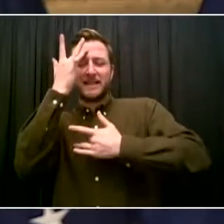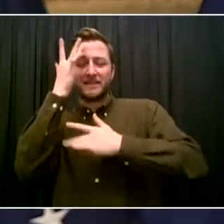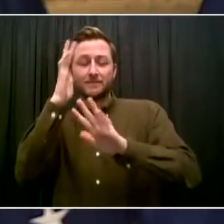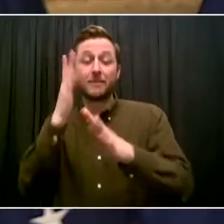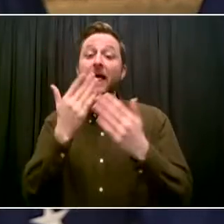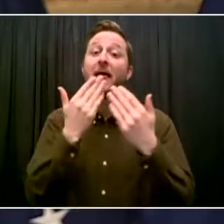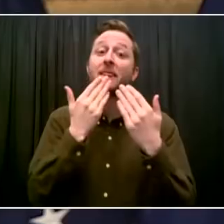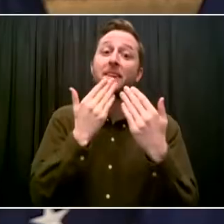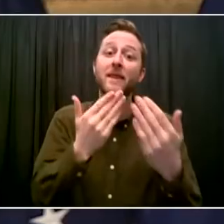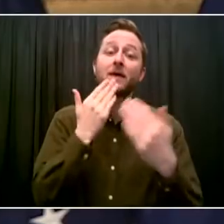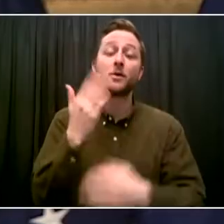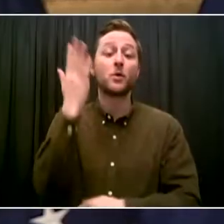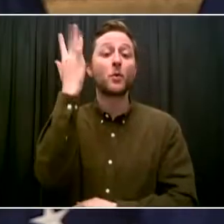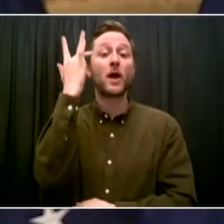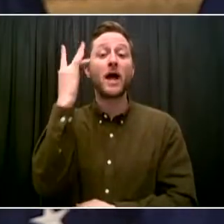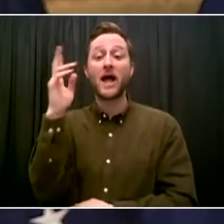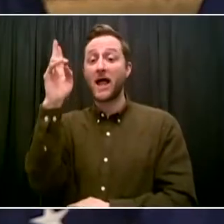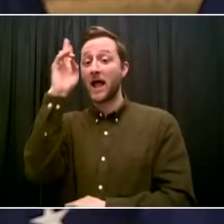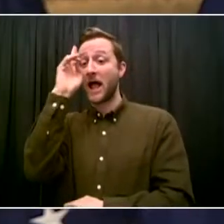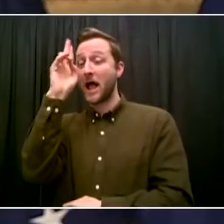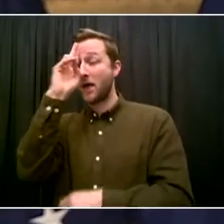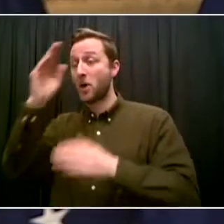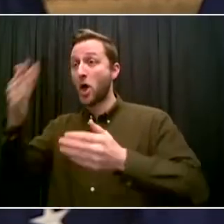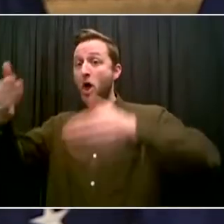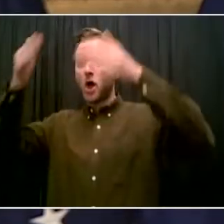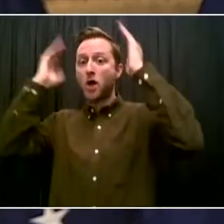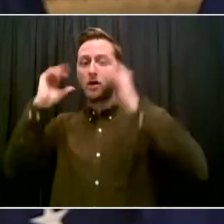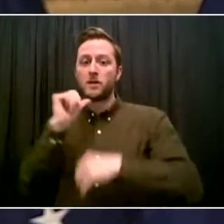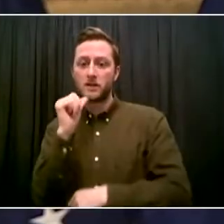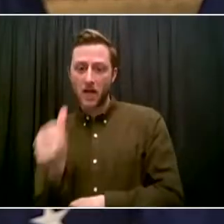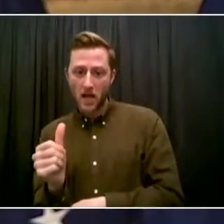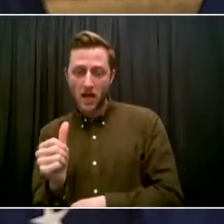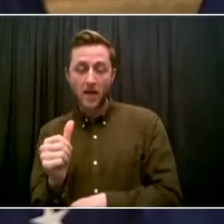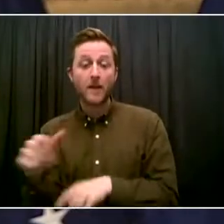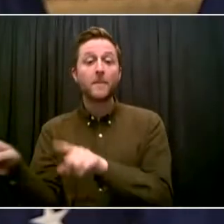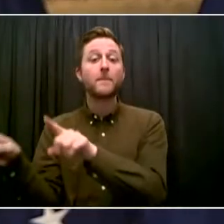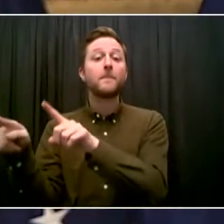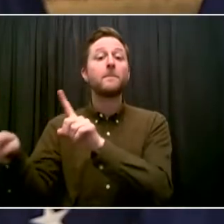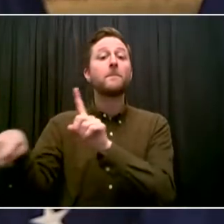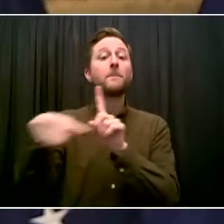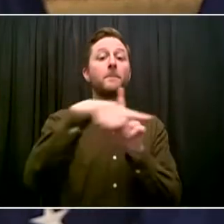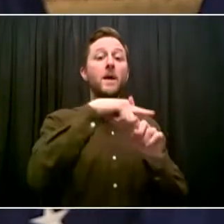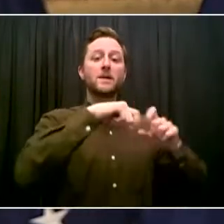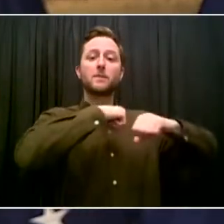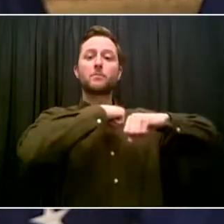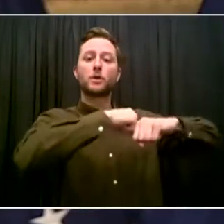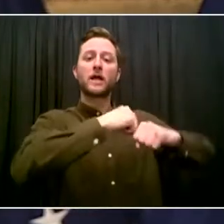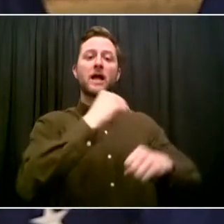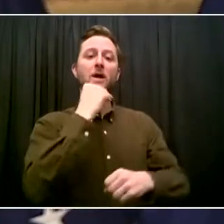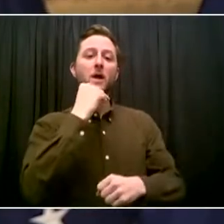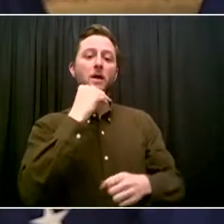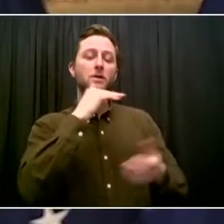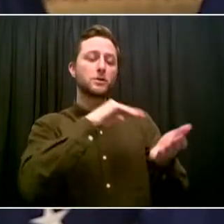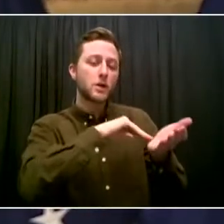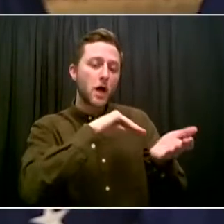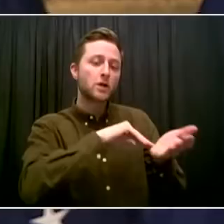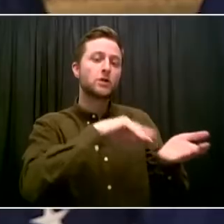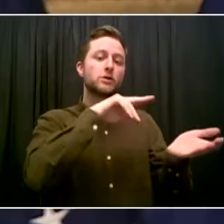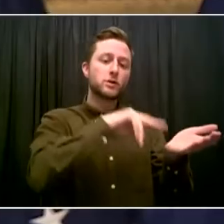TO PROTECT YOURSELF FM ROSEVERE DISEASE. FOR THAT, I THINK YOU BECAUSE